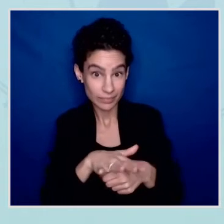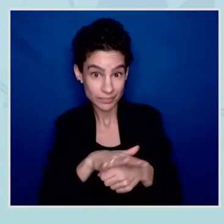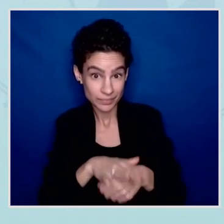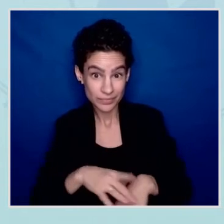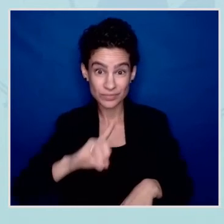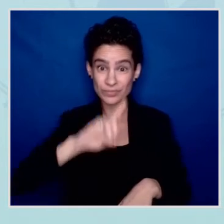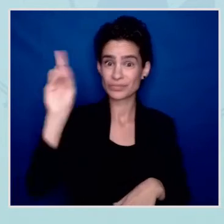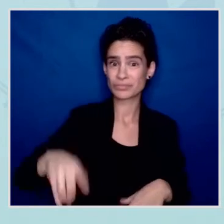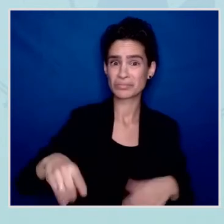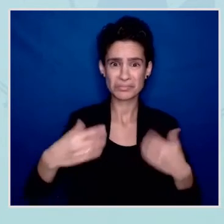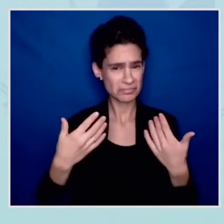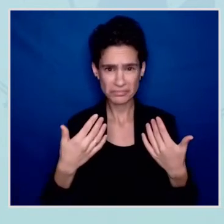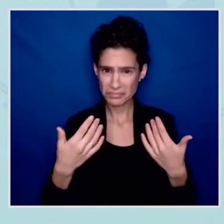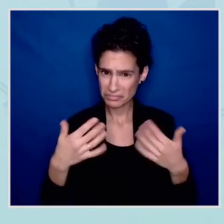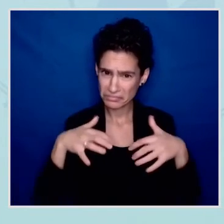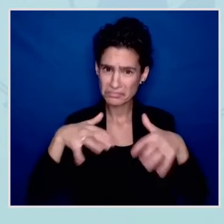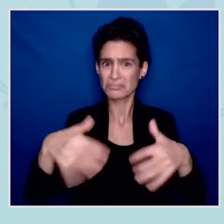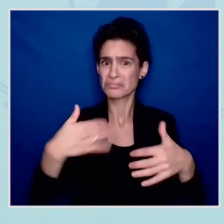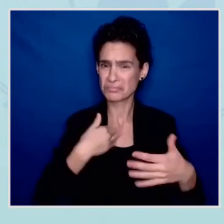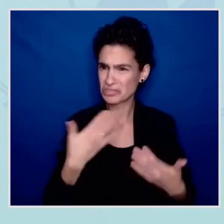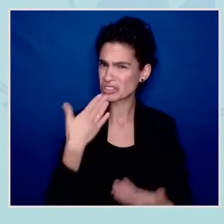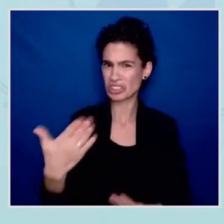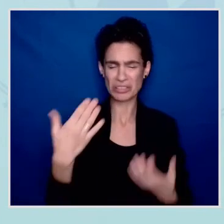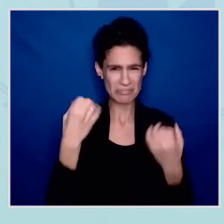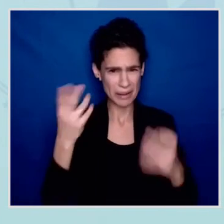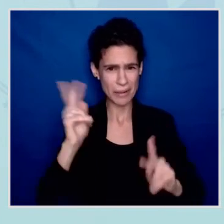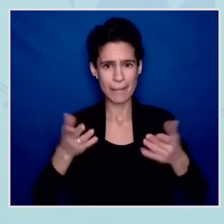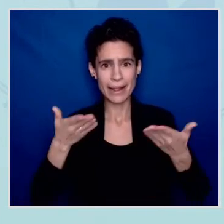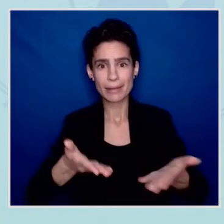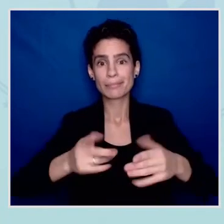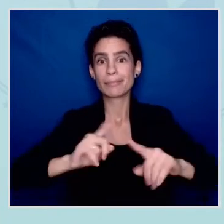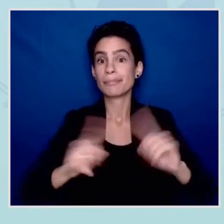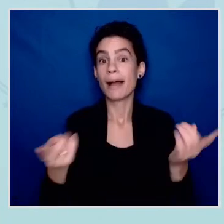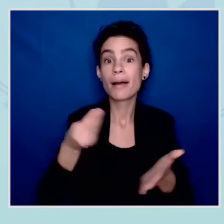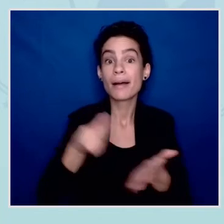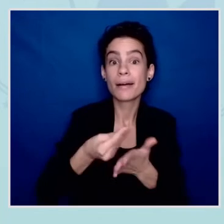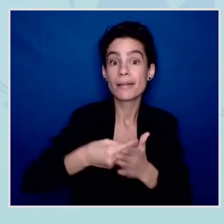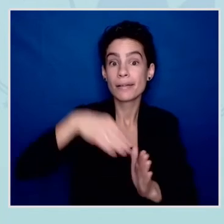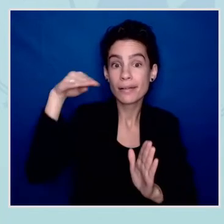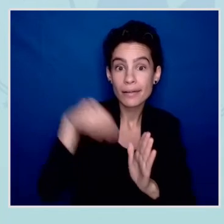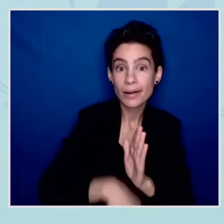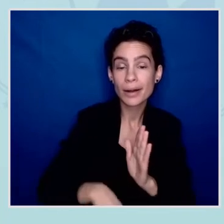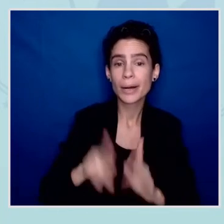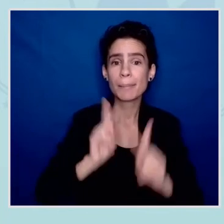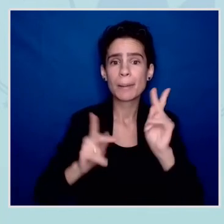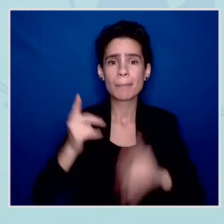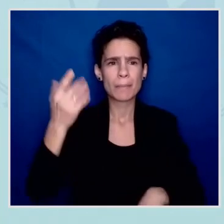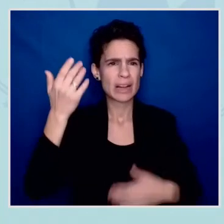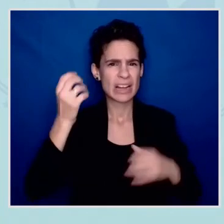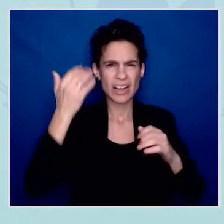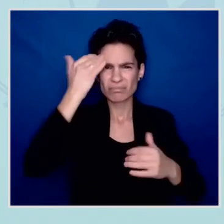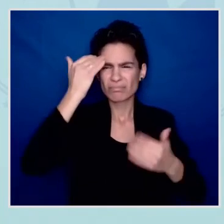TO THE ISSUE ABOUT THE NUMBER OF BUSES AND STREETLIGHTS AND THE LIKE, IT GETS DOWN TO THE NITTY-GRITTY OF WHAT HAS TO BE DONE.